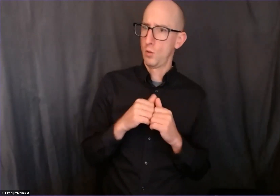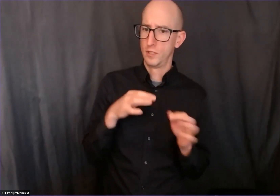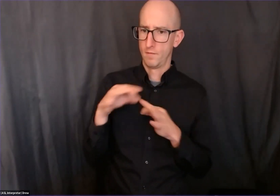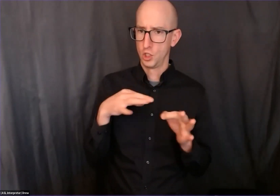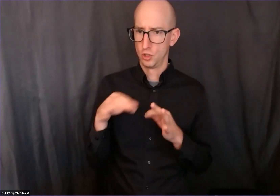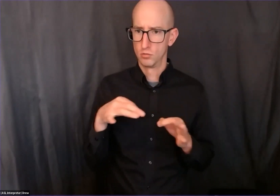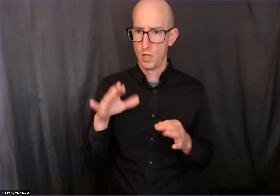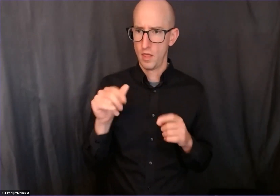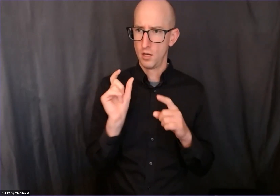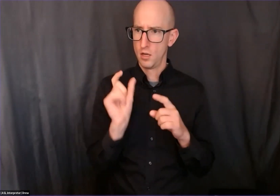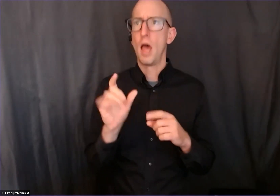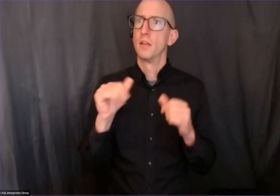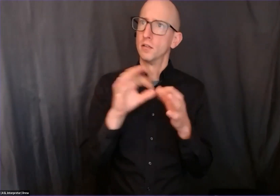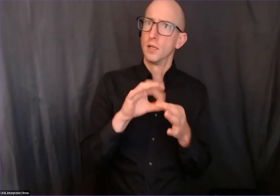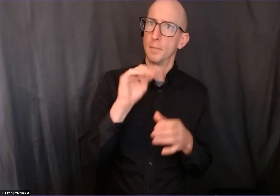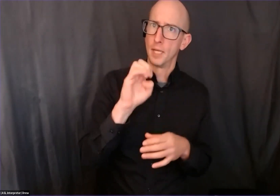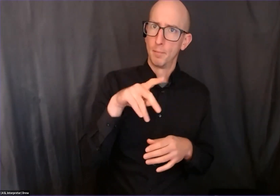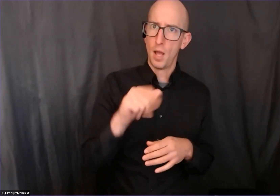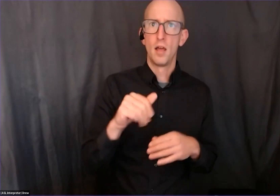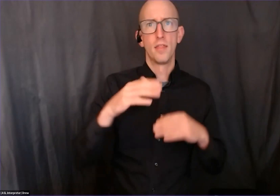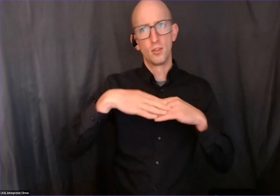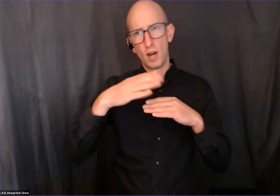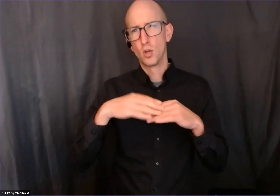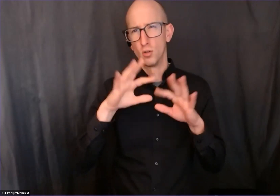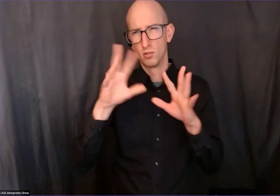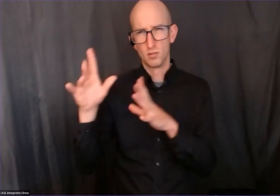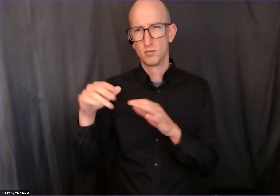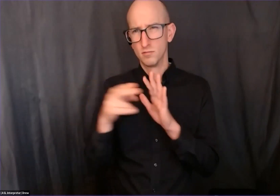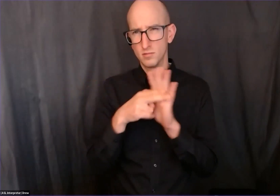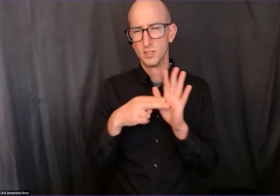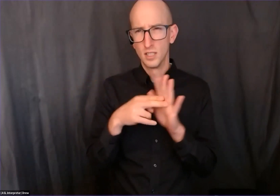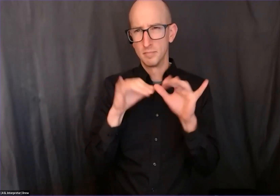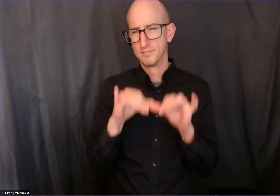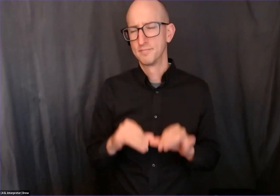support zero-emission technology deployment. So that's both equipment, zero-emission equipment,